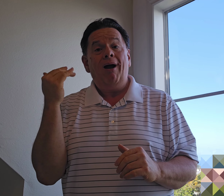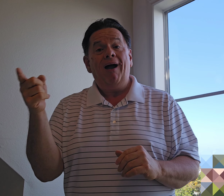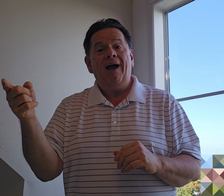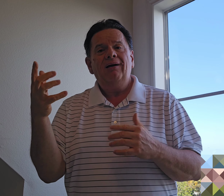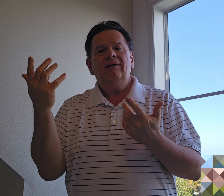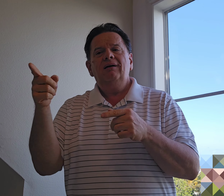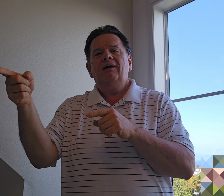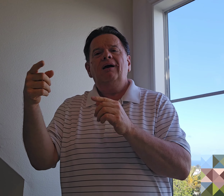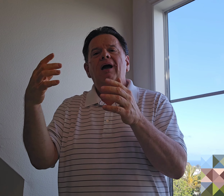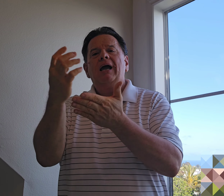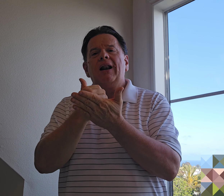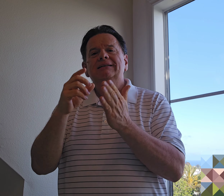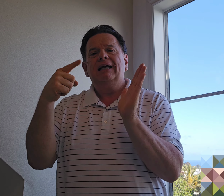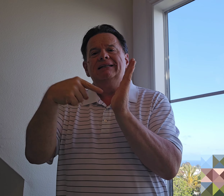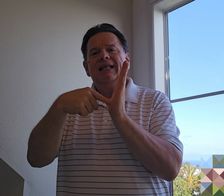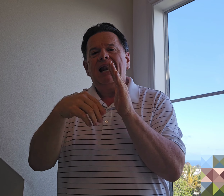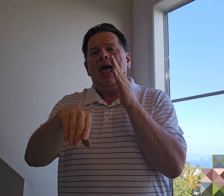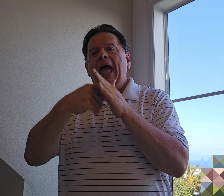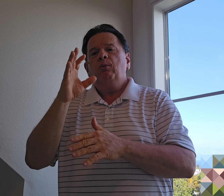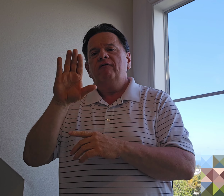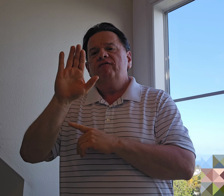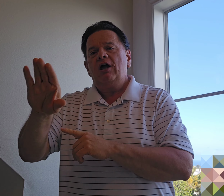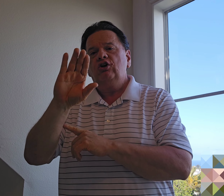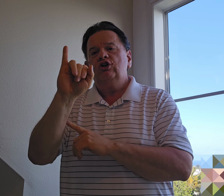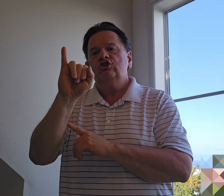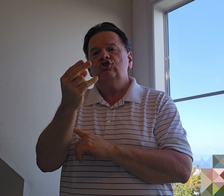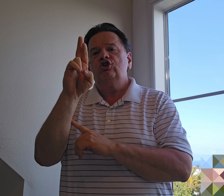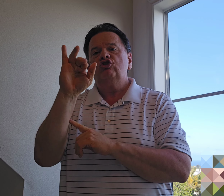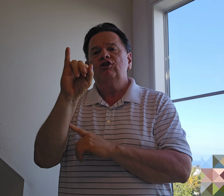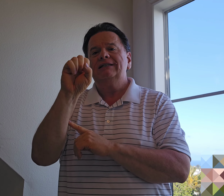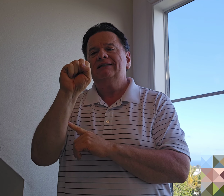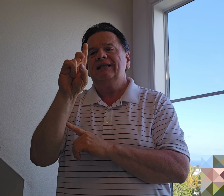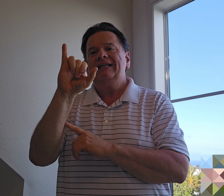And some have said it is because I did not sign anything agreeing to the debt.